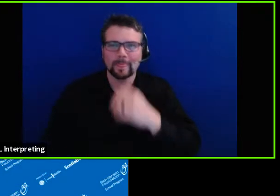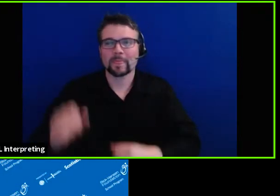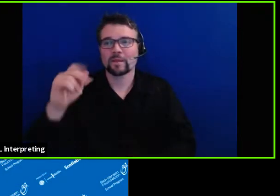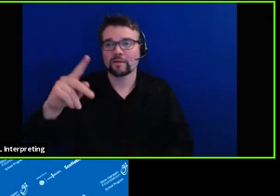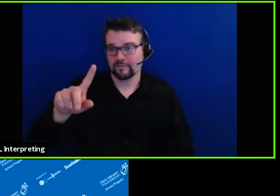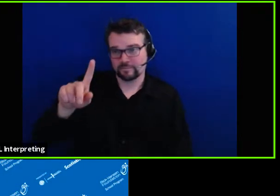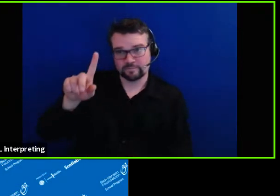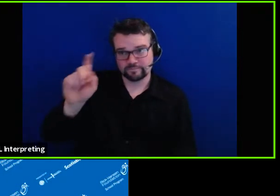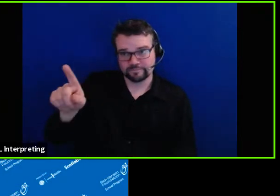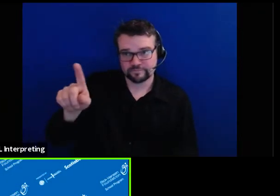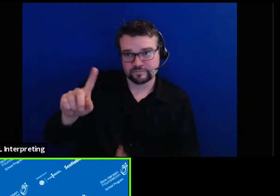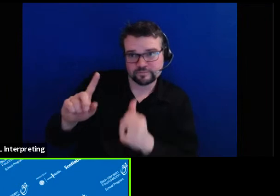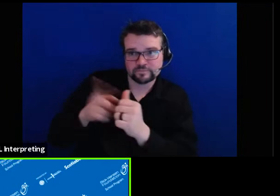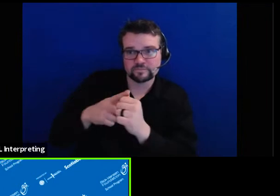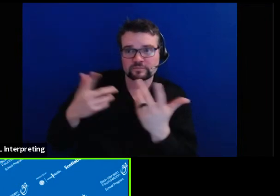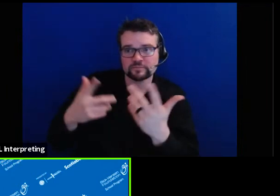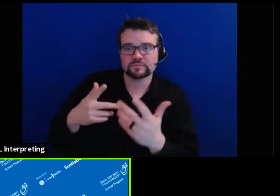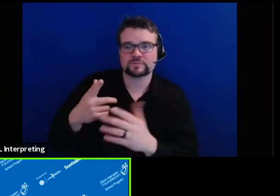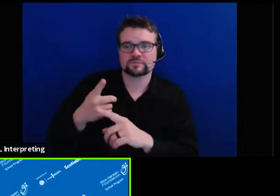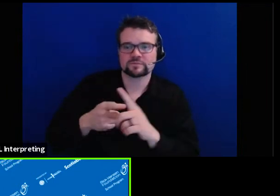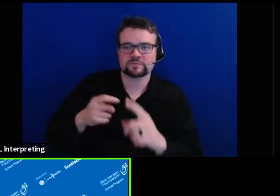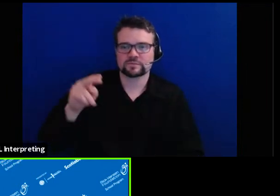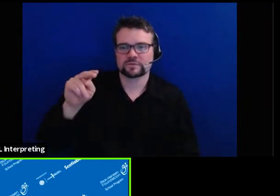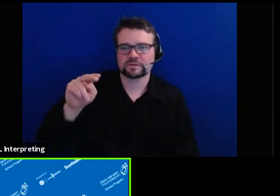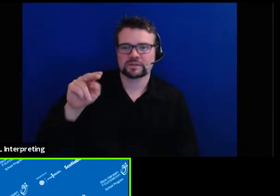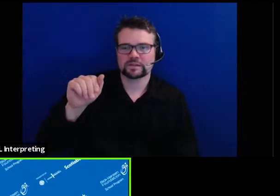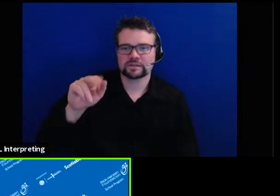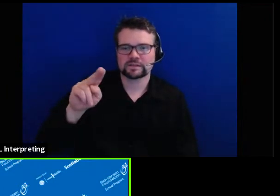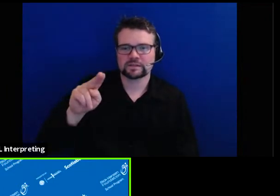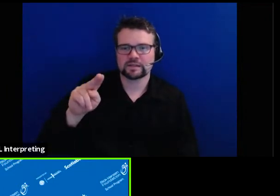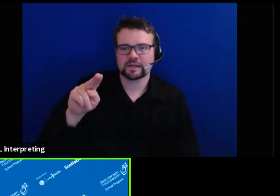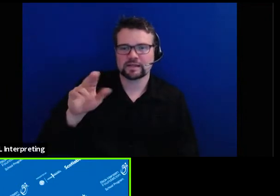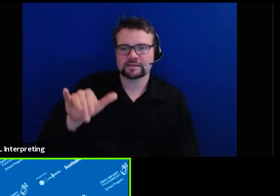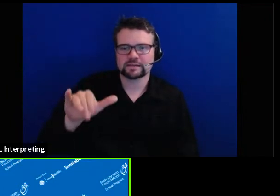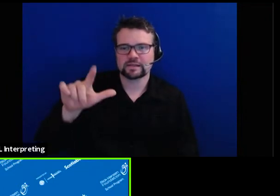TO LEAD OFF WITH IS FROM NANCY. NANCY IS ASKING HOW CAN WE AS